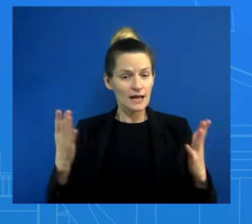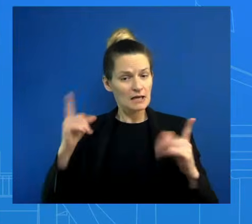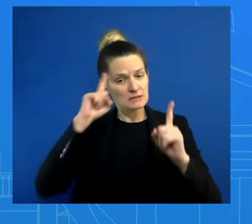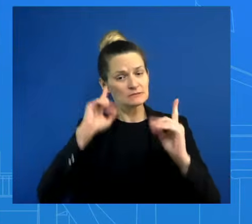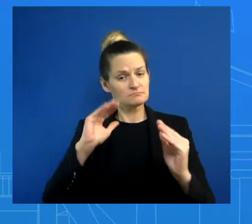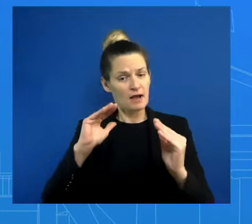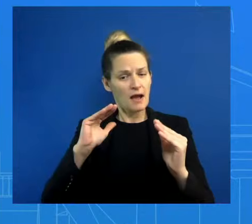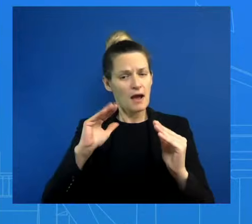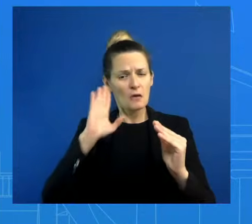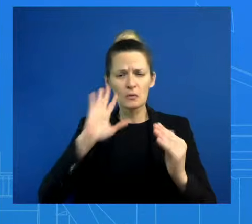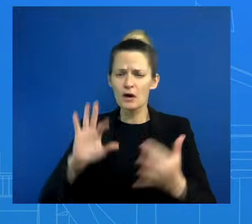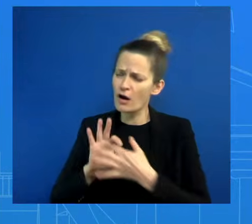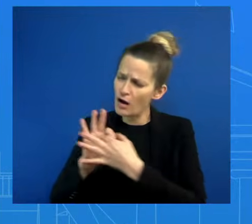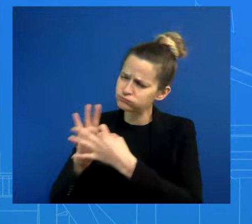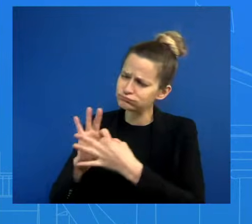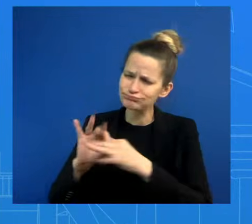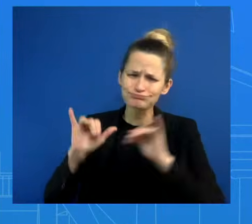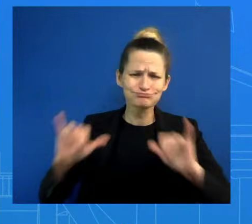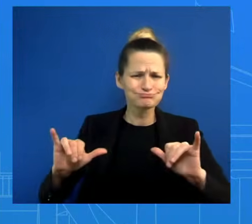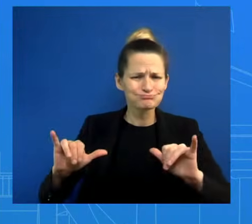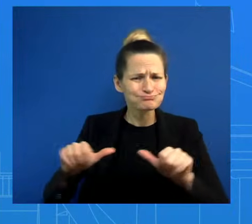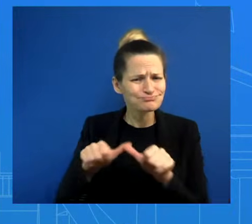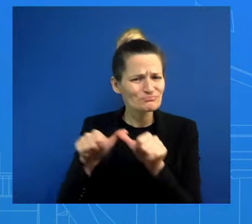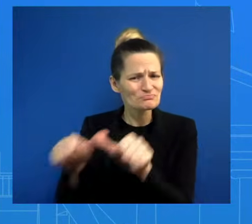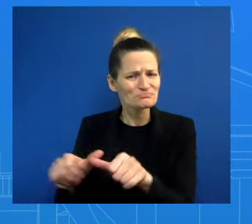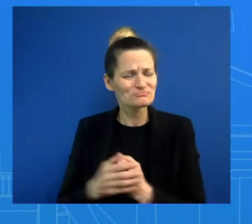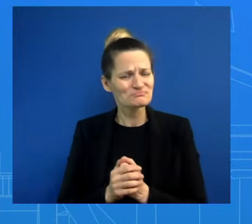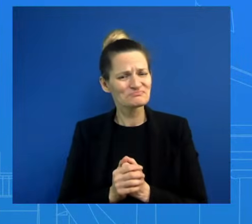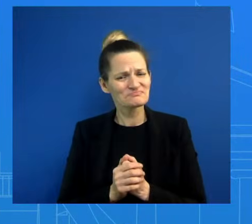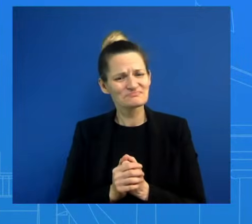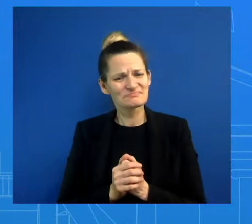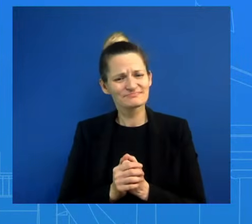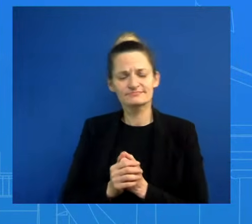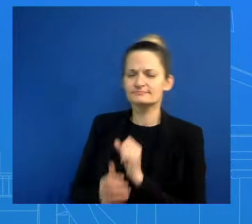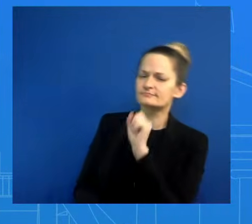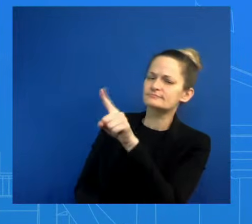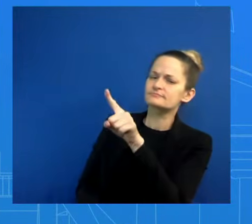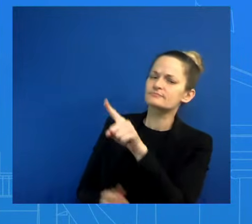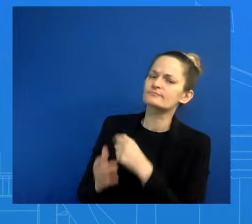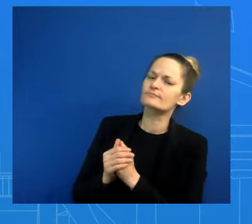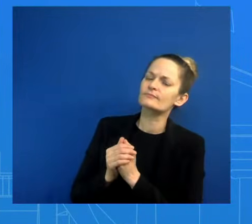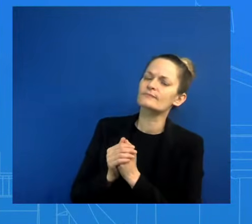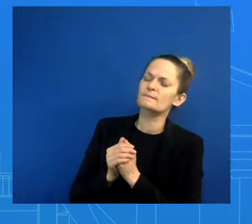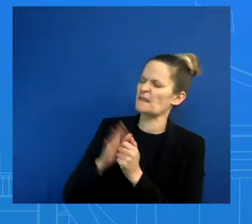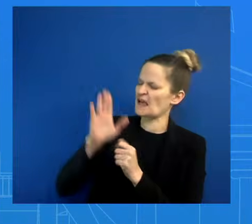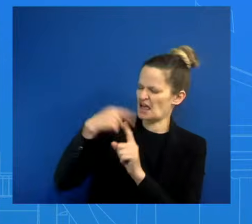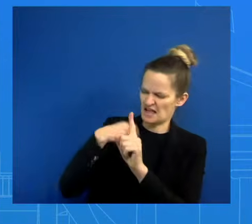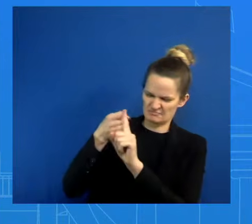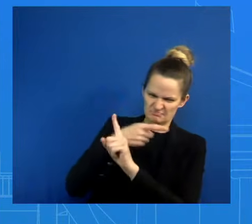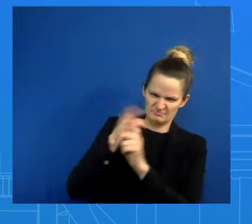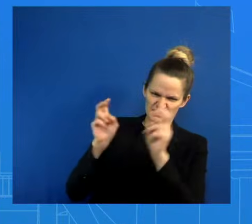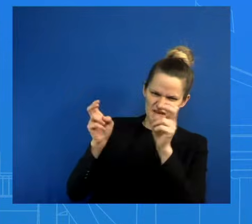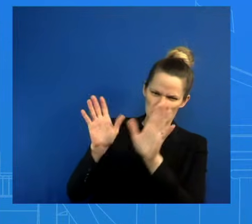yesterday's prisoner swap. Does the President believe that the deal that was struck by his administration with the Russian administration